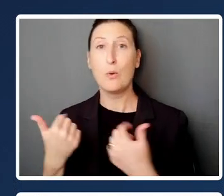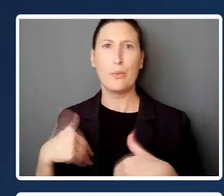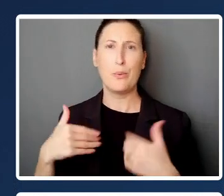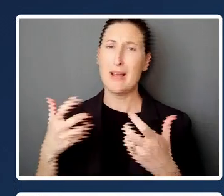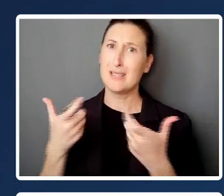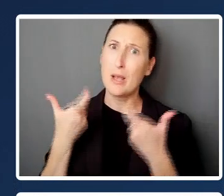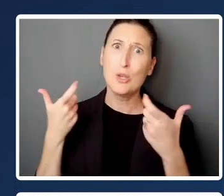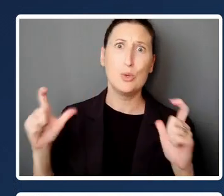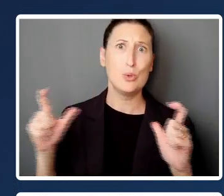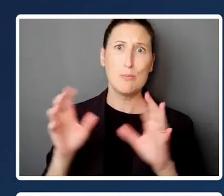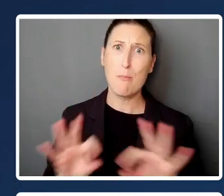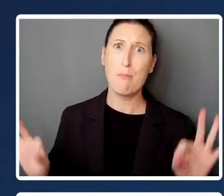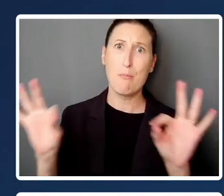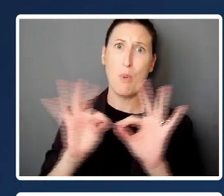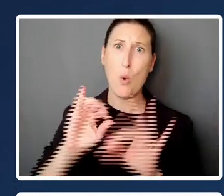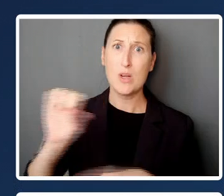They get tens of thousands of submissions